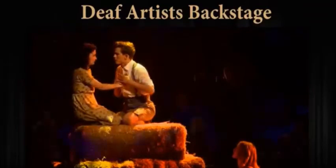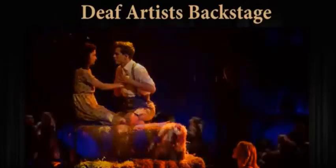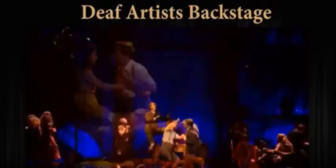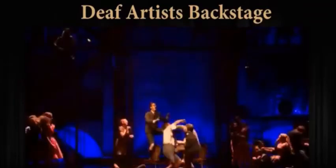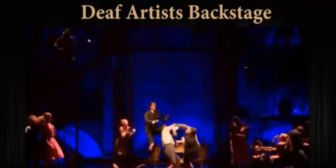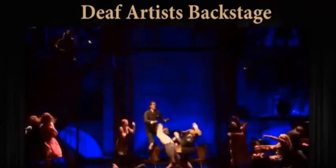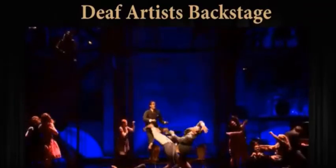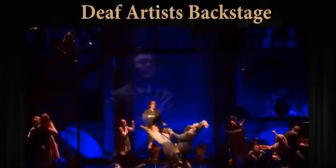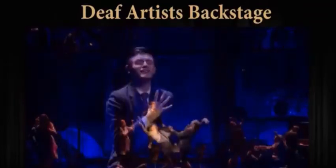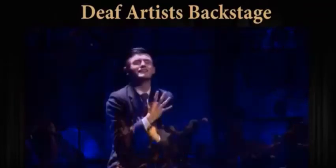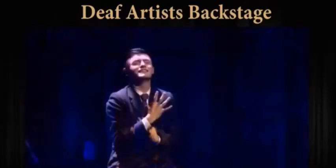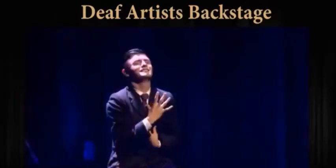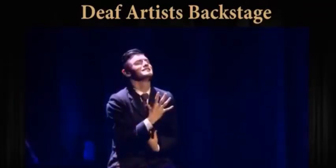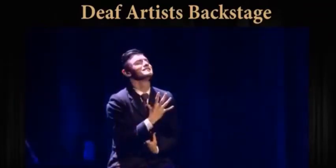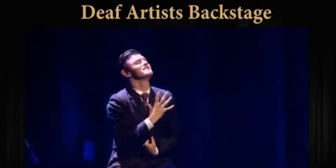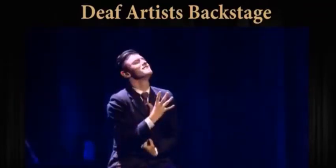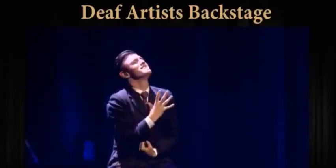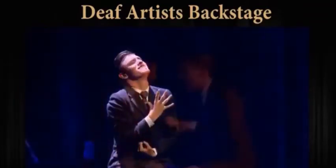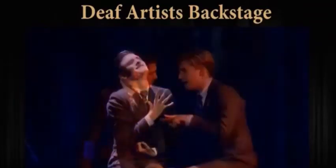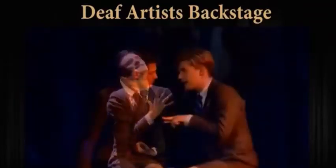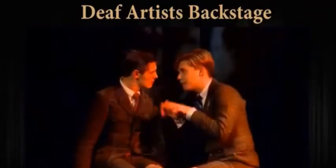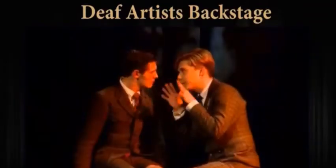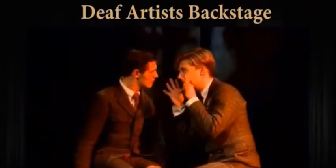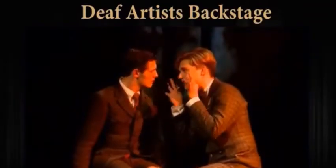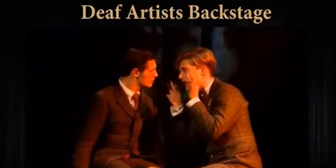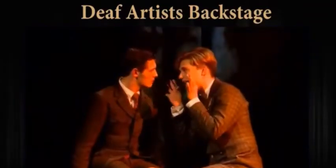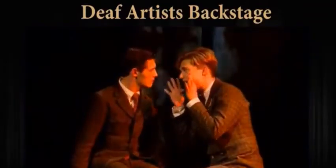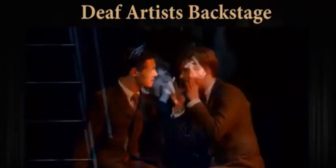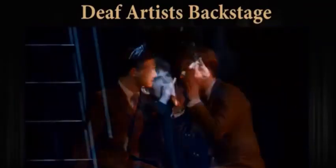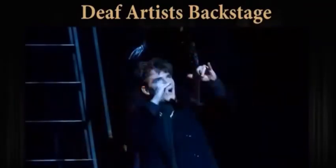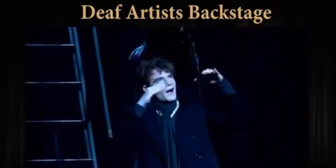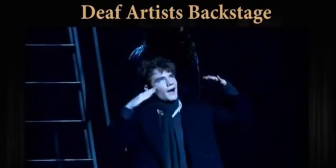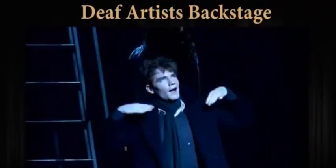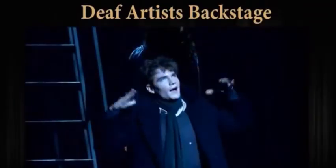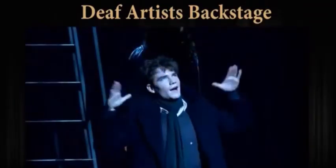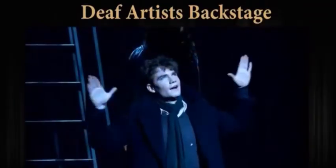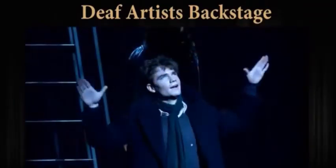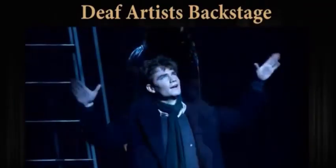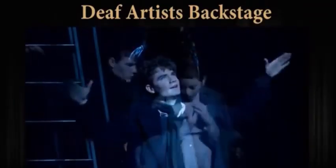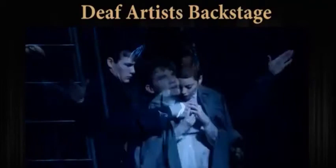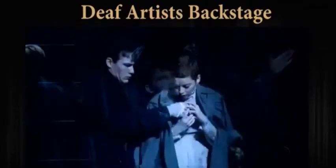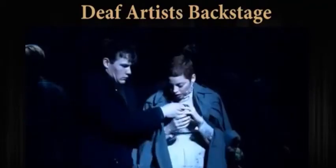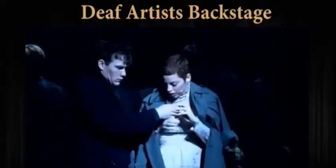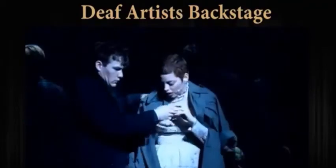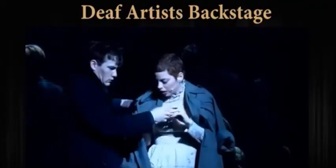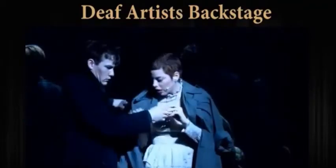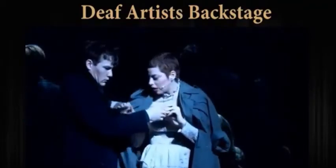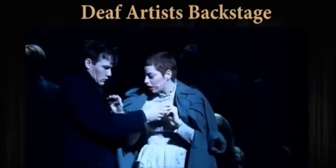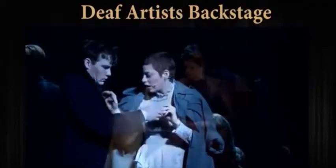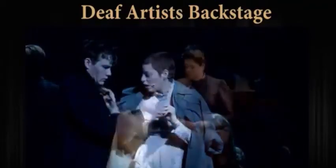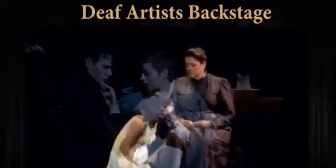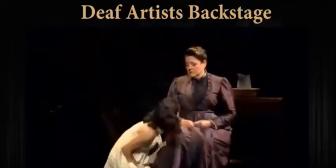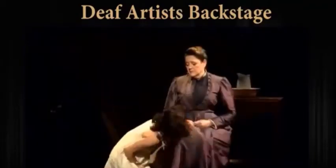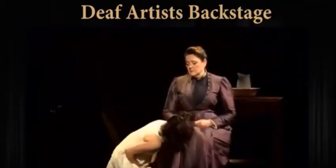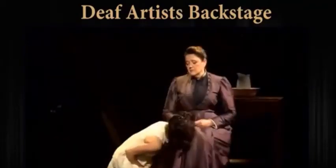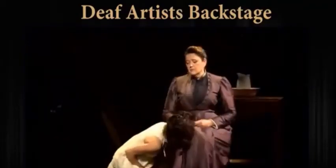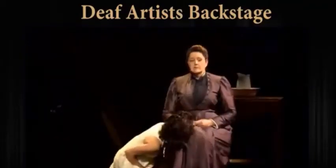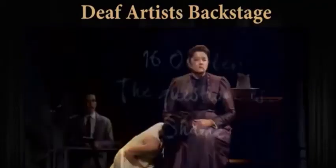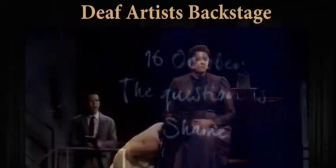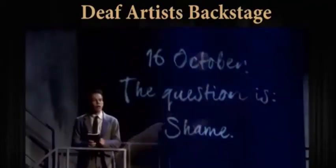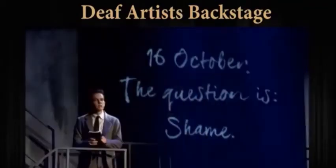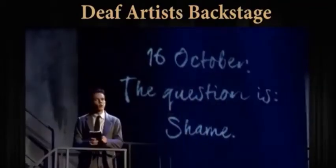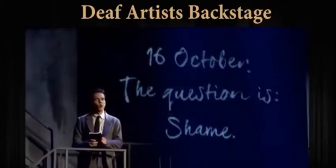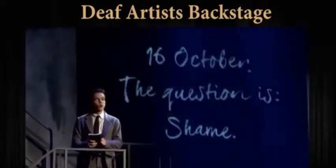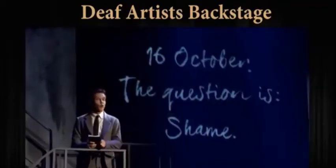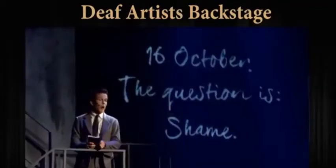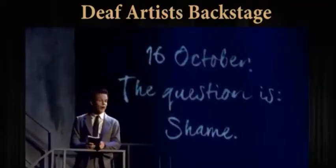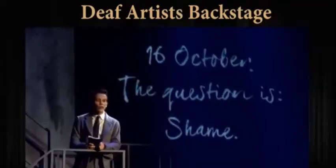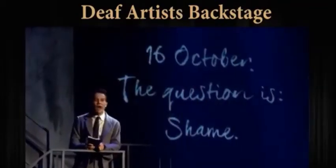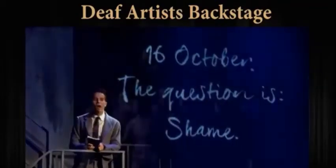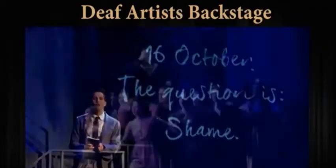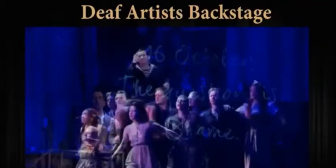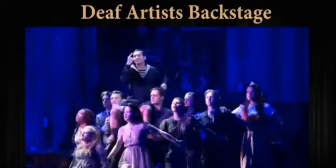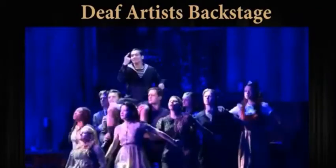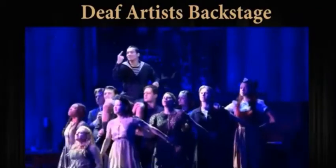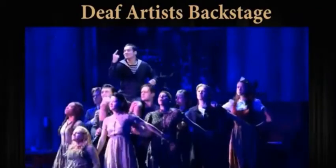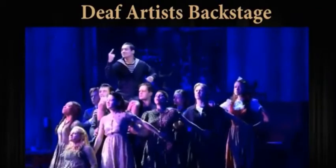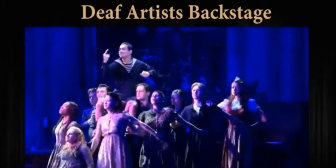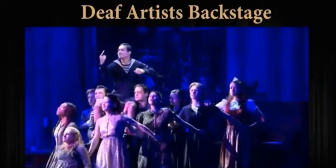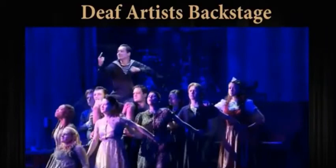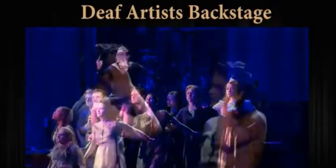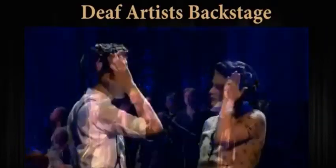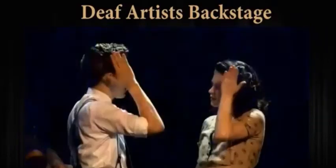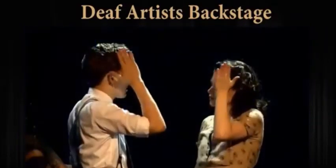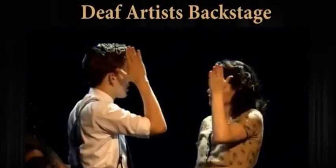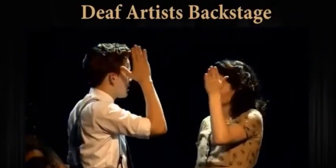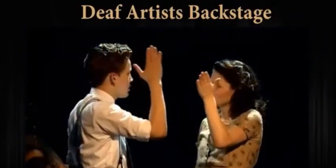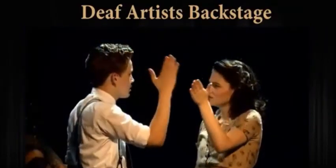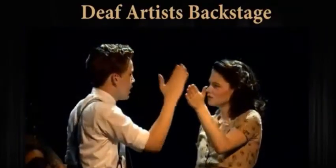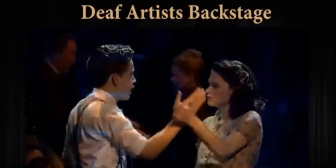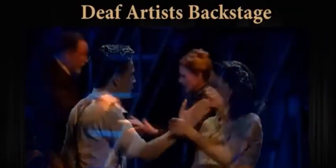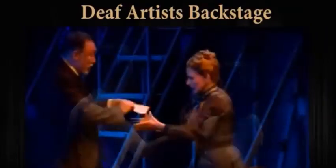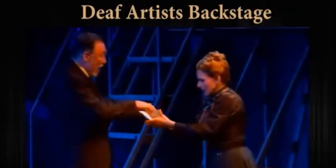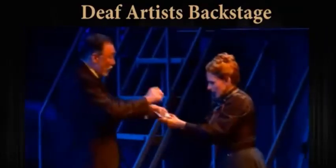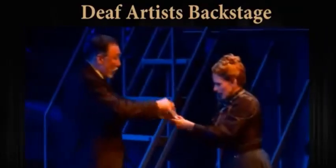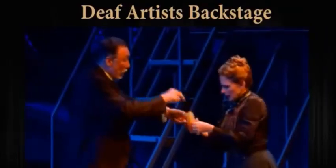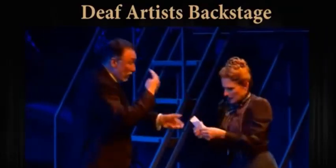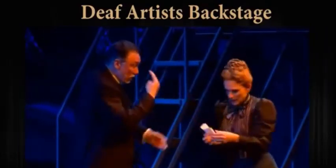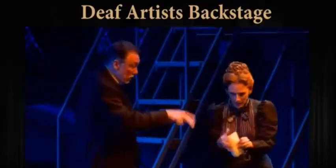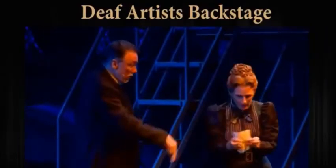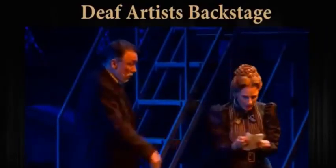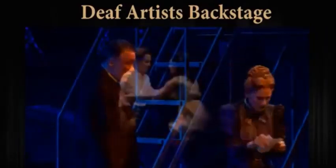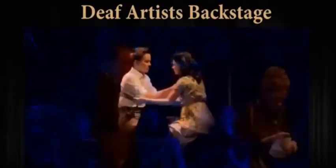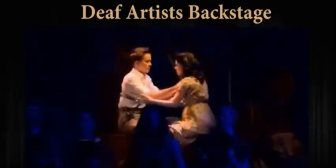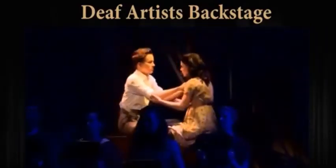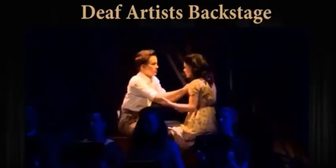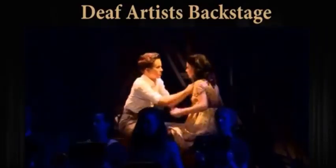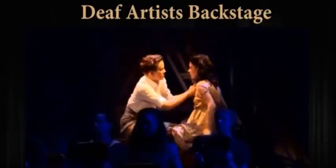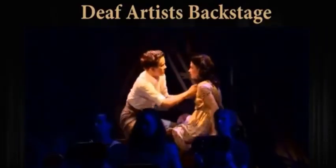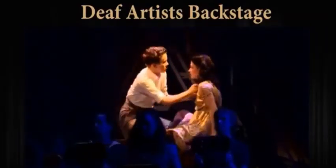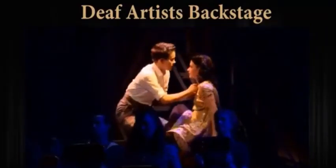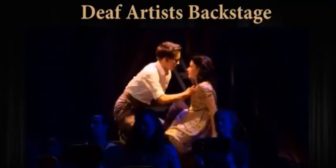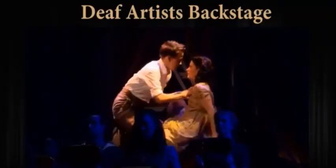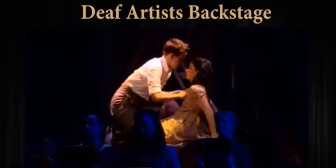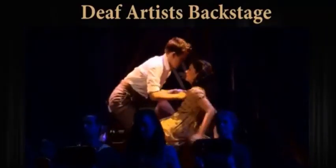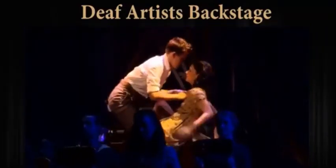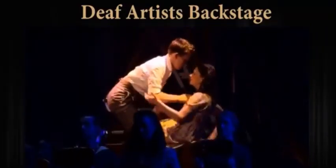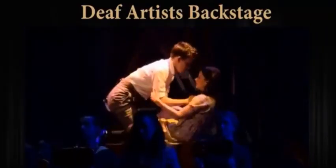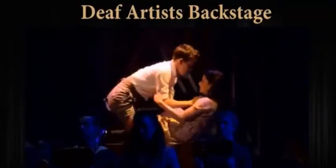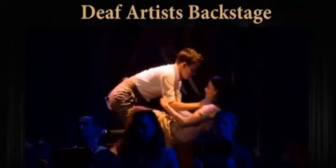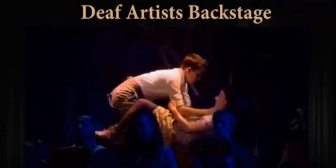("Touch Me" & "Mama Who Bore Me")